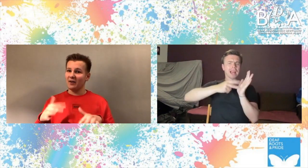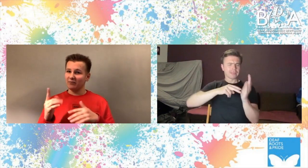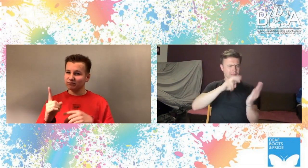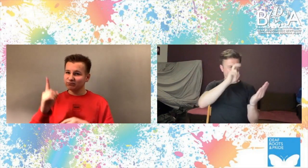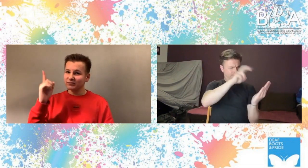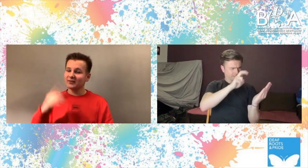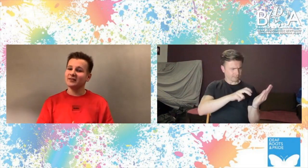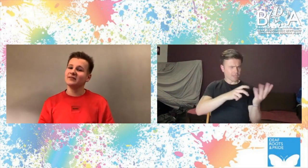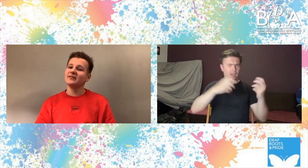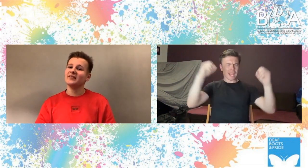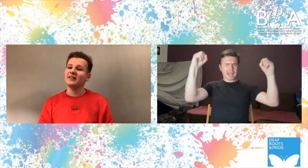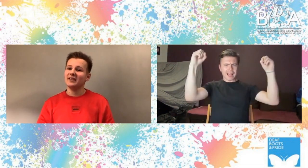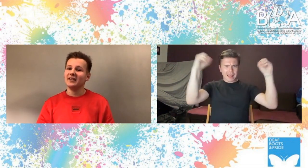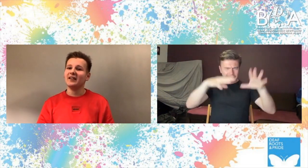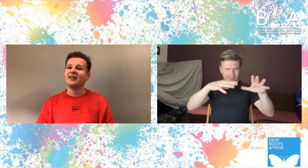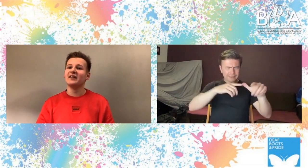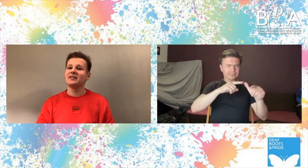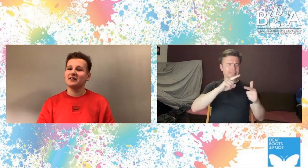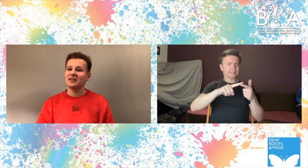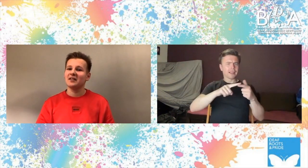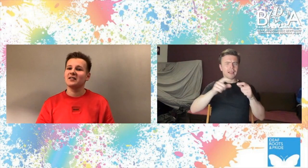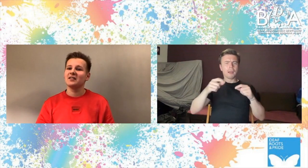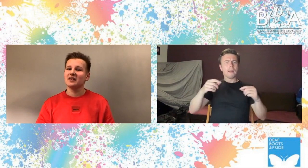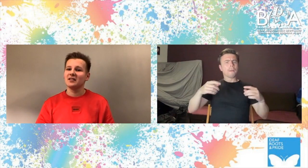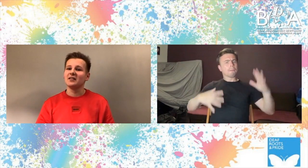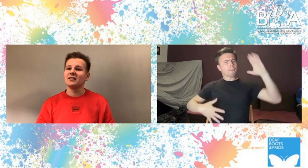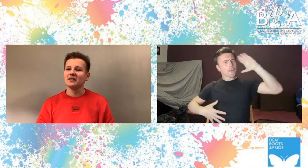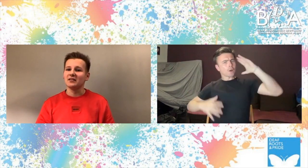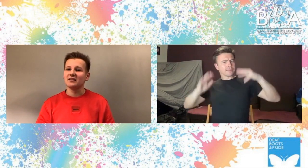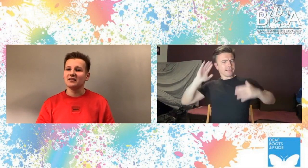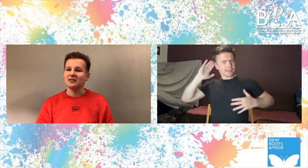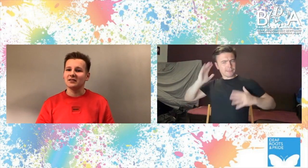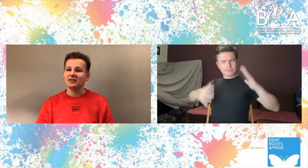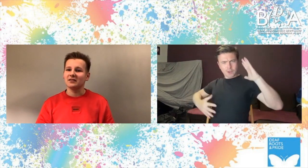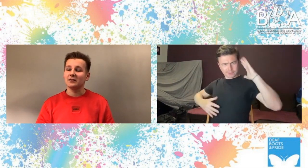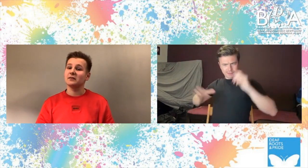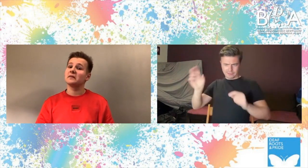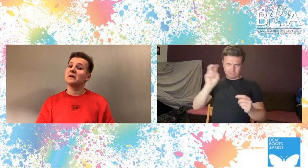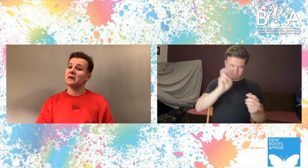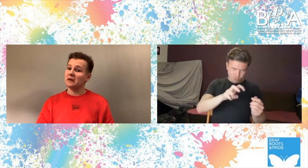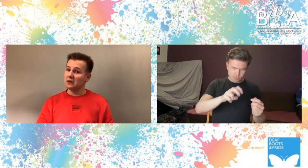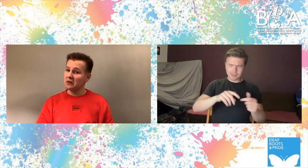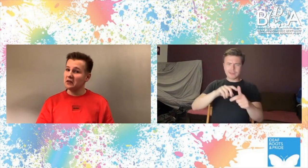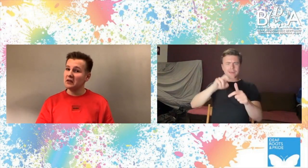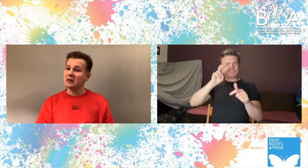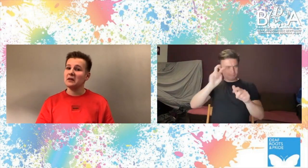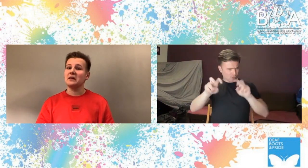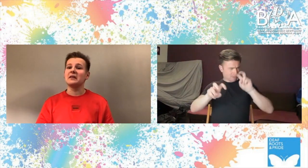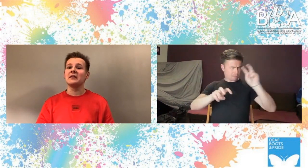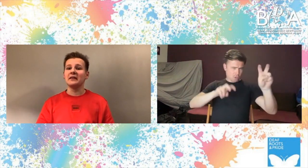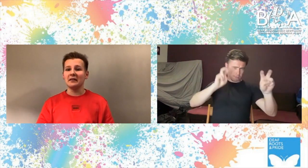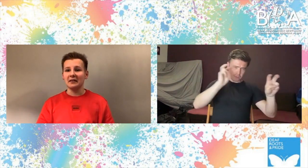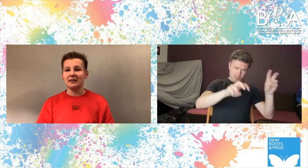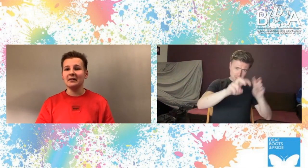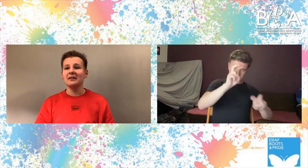There was lots of planning with the lighting and the models and scenes